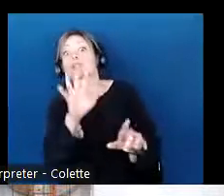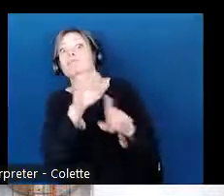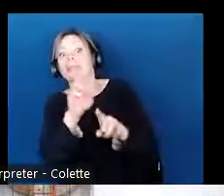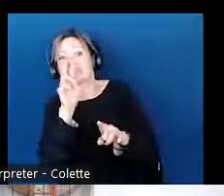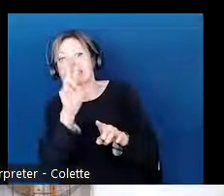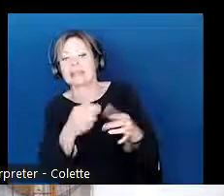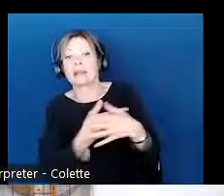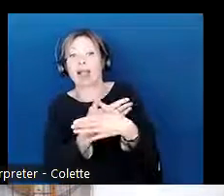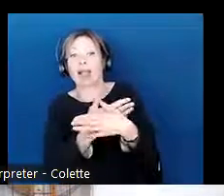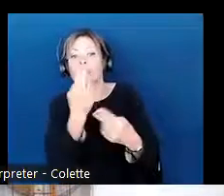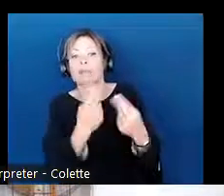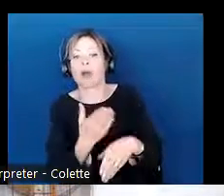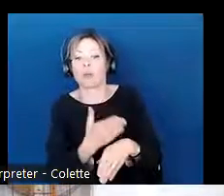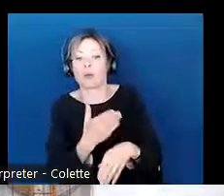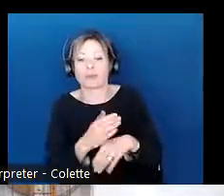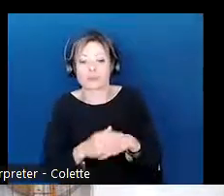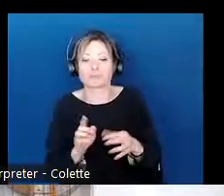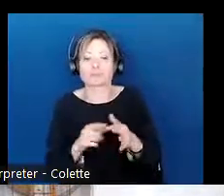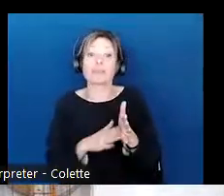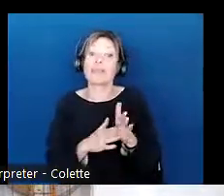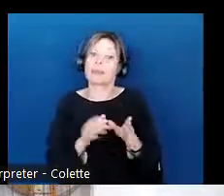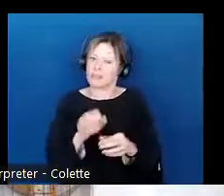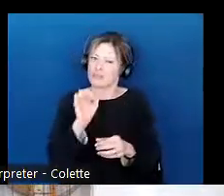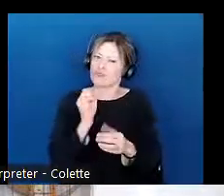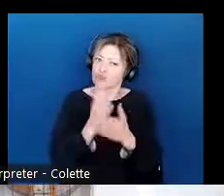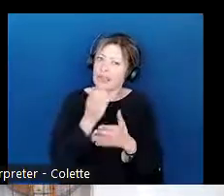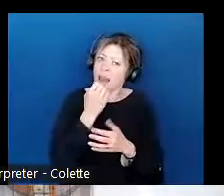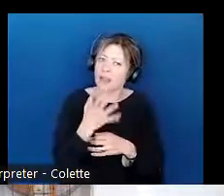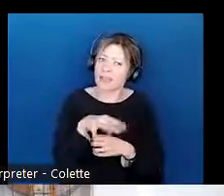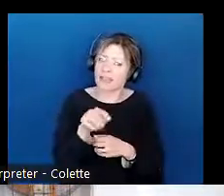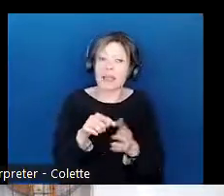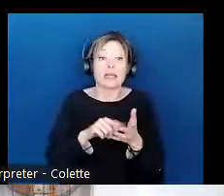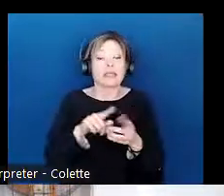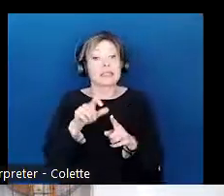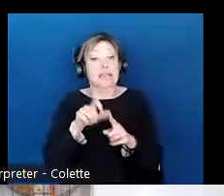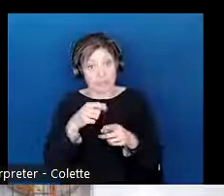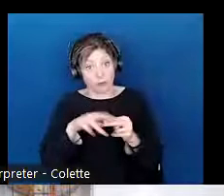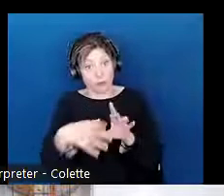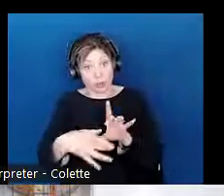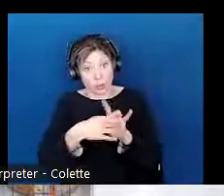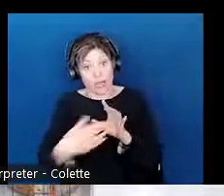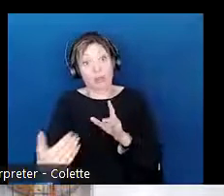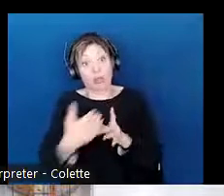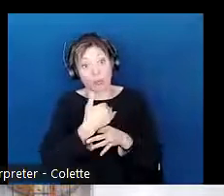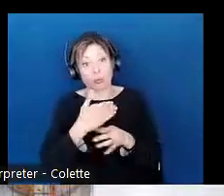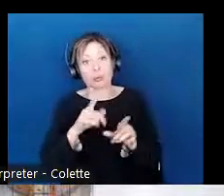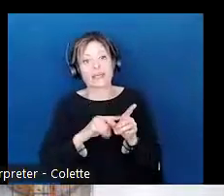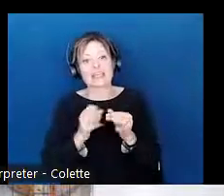yeah it's really lovely there yeah if you want to contact me via Yasmin I'll share with you any I'm